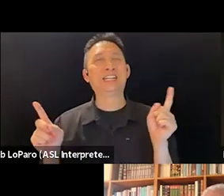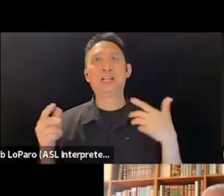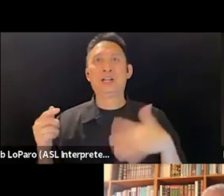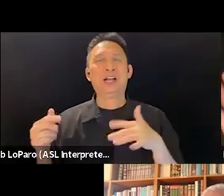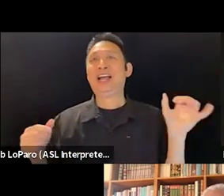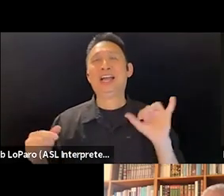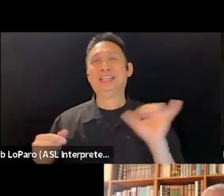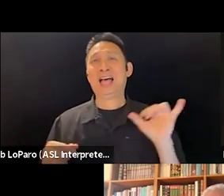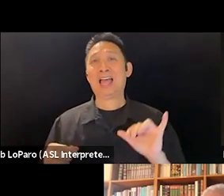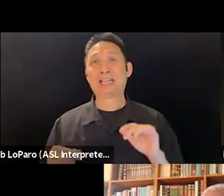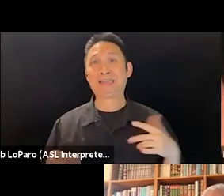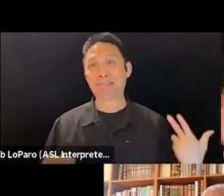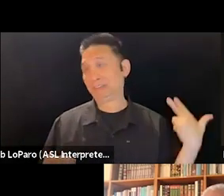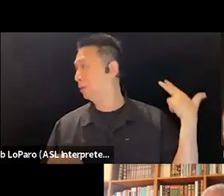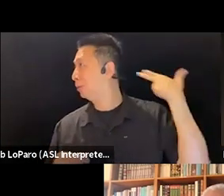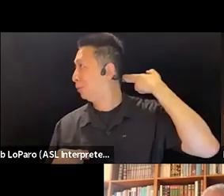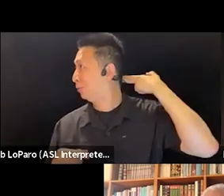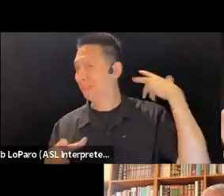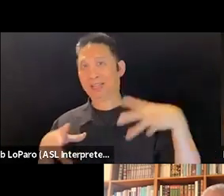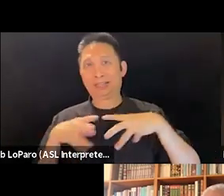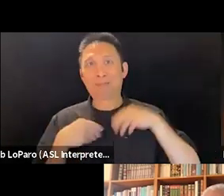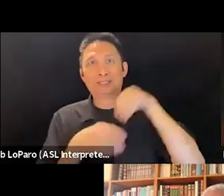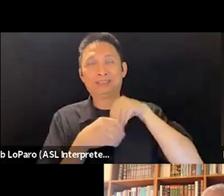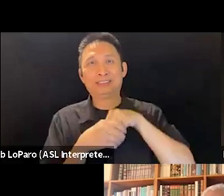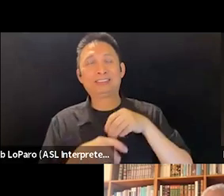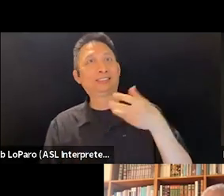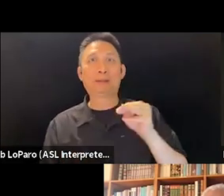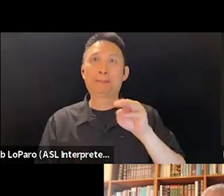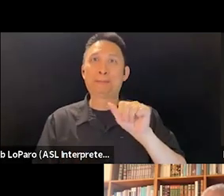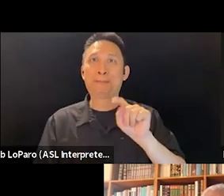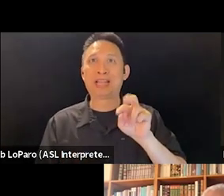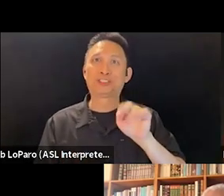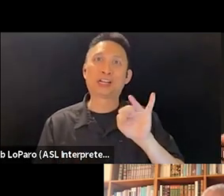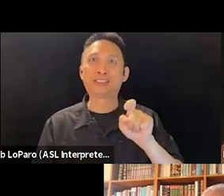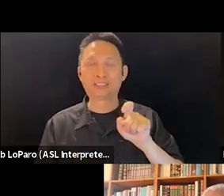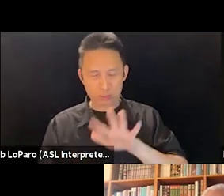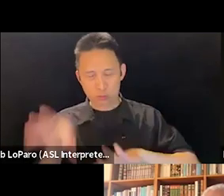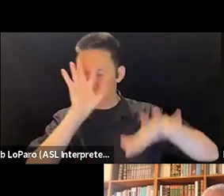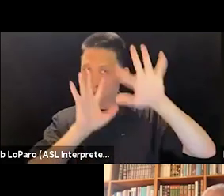It's like living a kind of multidimensional 3D jigsaw. Right, that's all I can say on that.